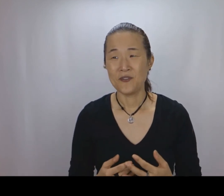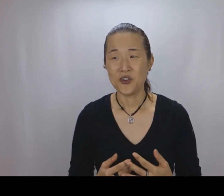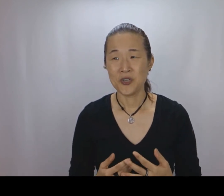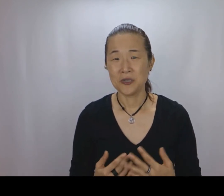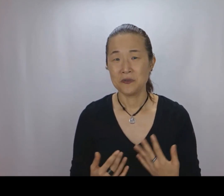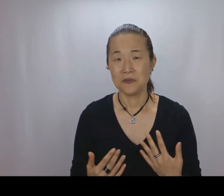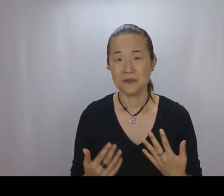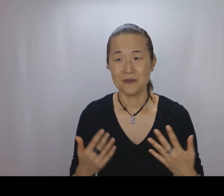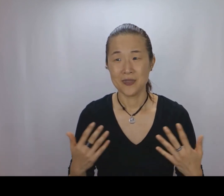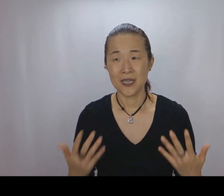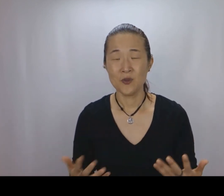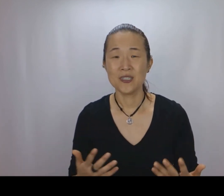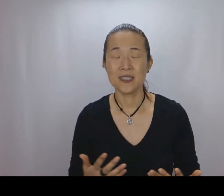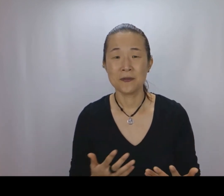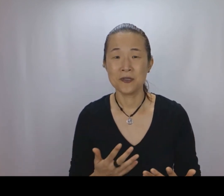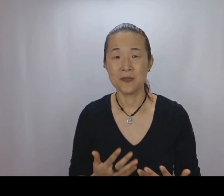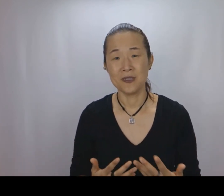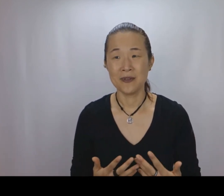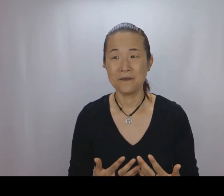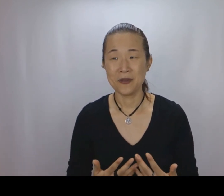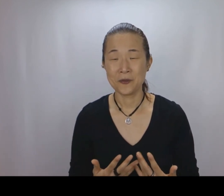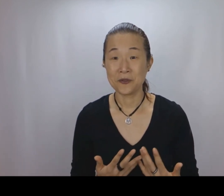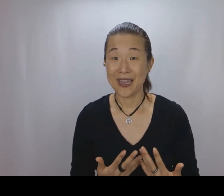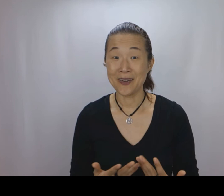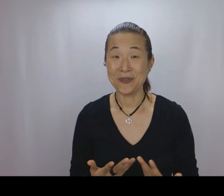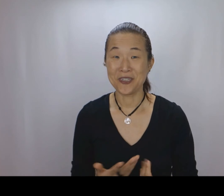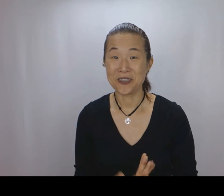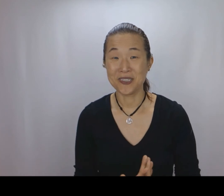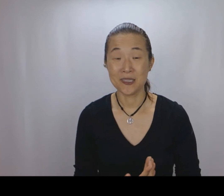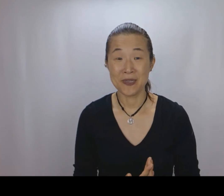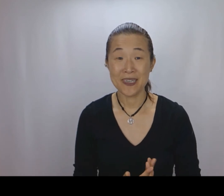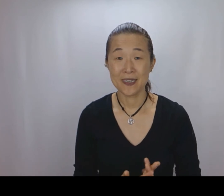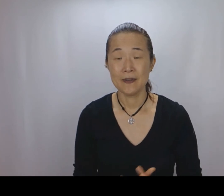before anyone discovered that deaf people can be taught to speak,